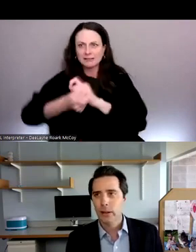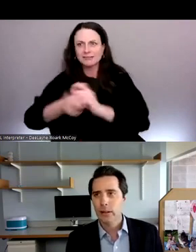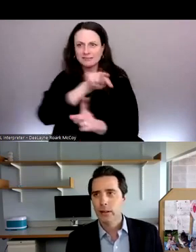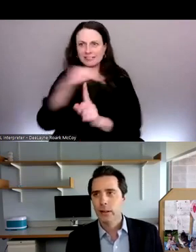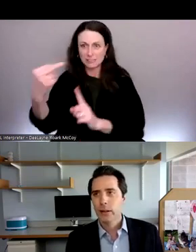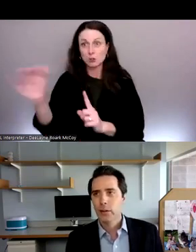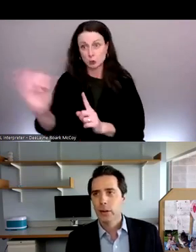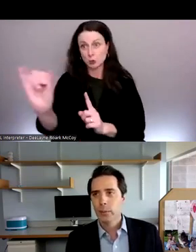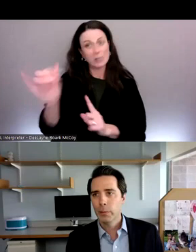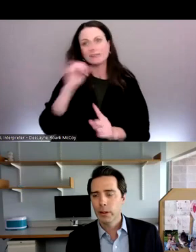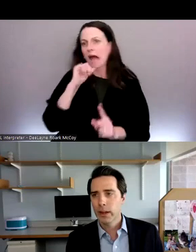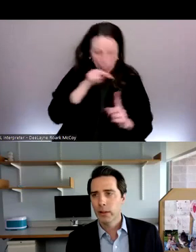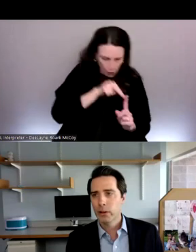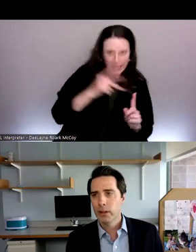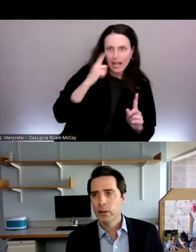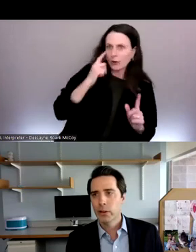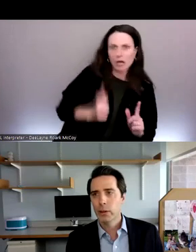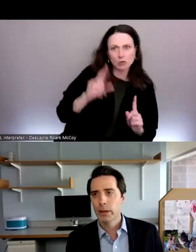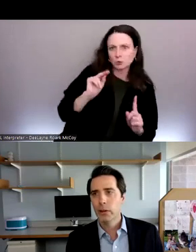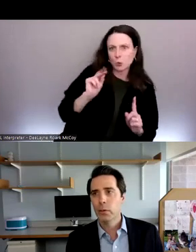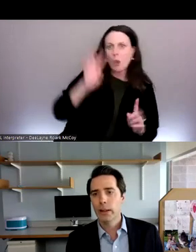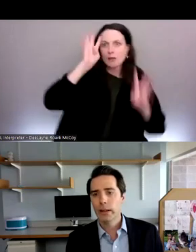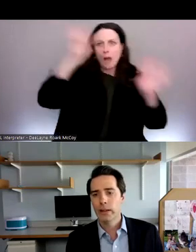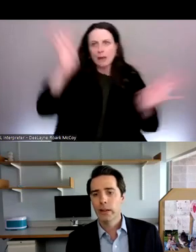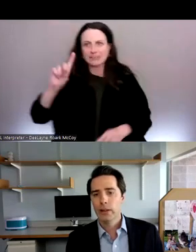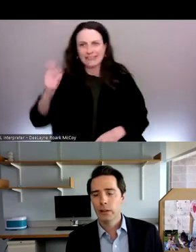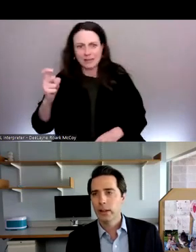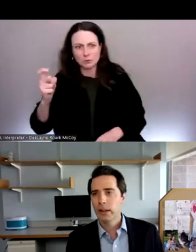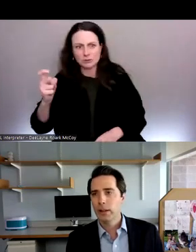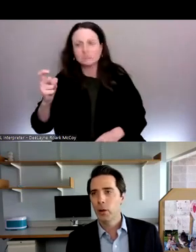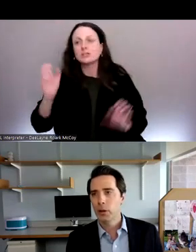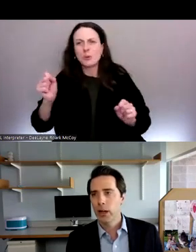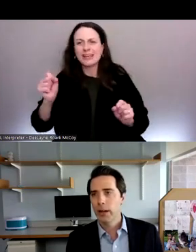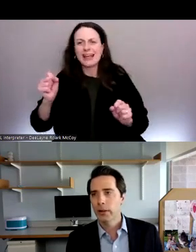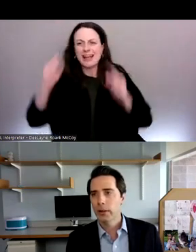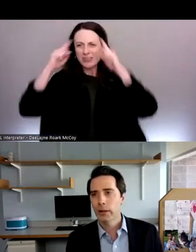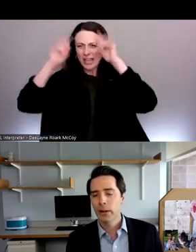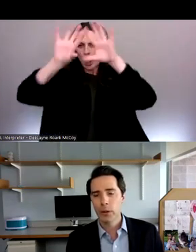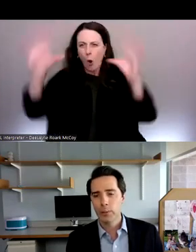hearing loss we're coming up with a diagnosis just so we we can start to